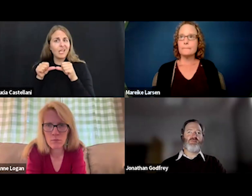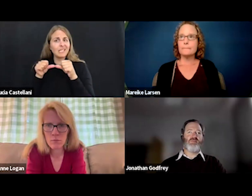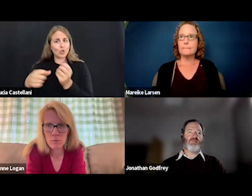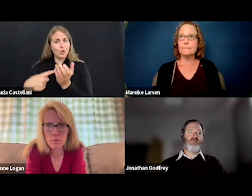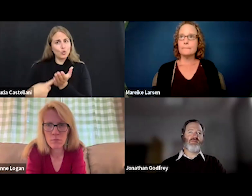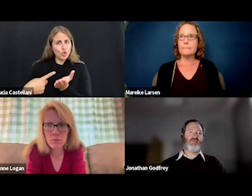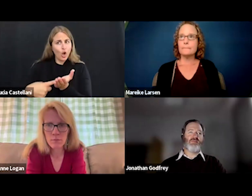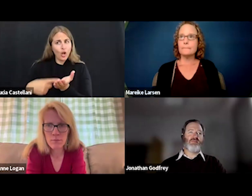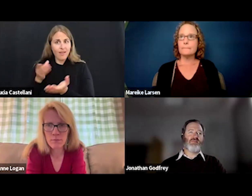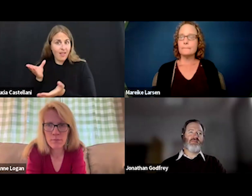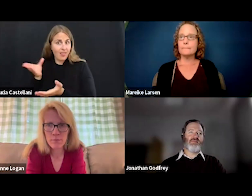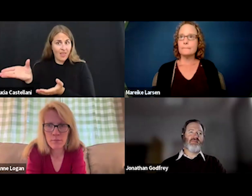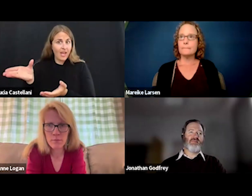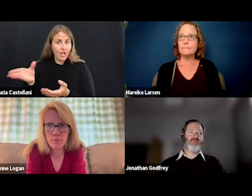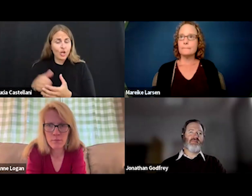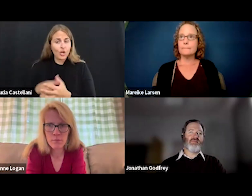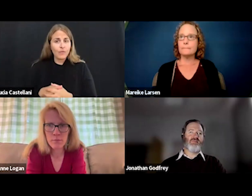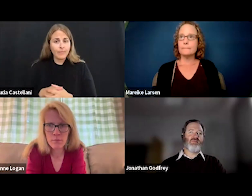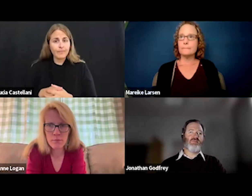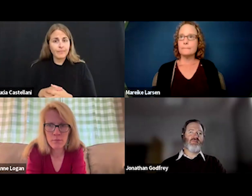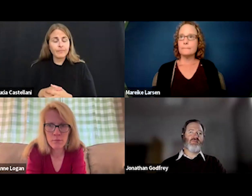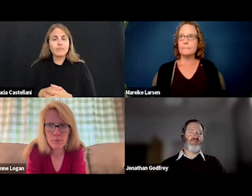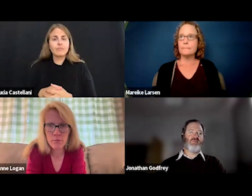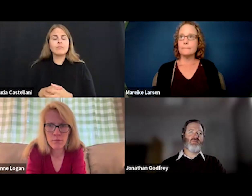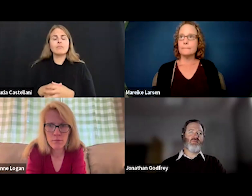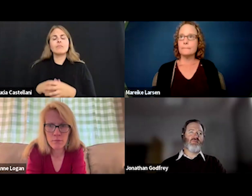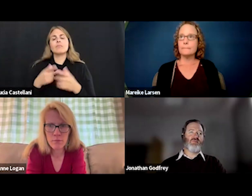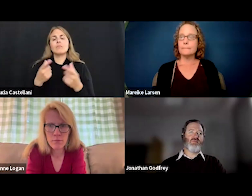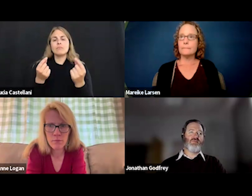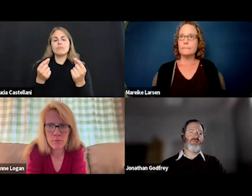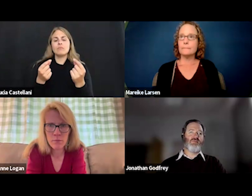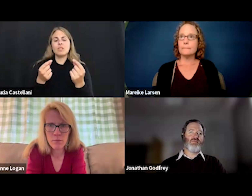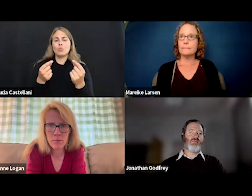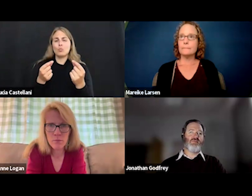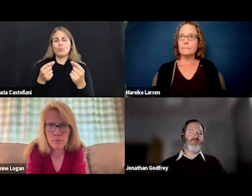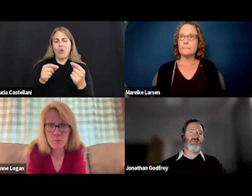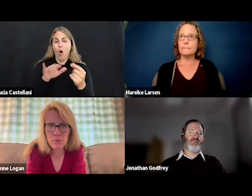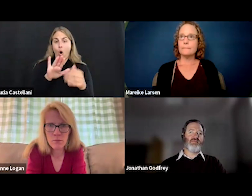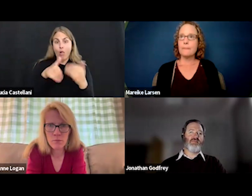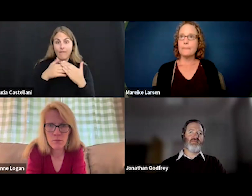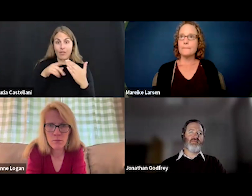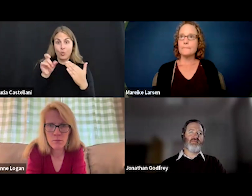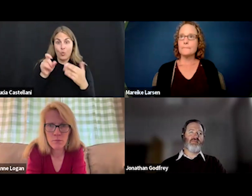there. And I think what we'll do is we'll share all of these questions with the panelists